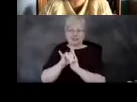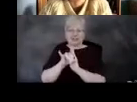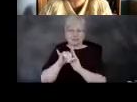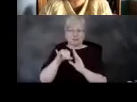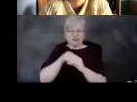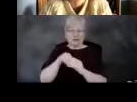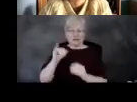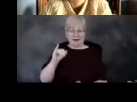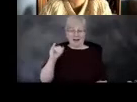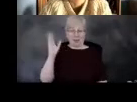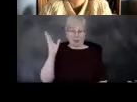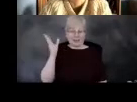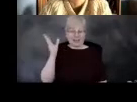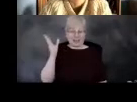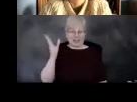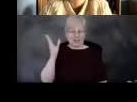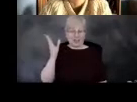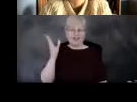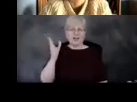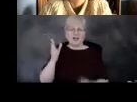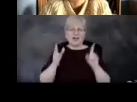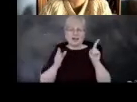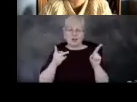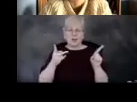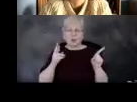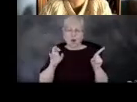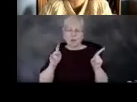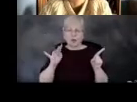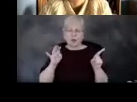on image properties and it will open a box and